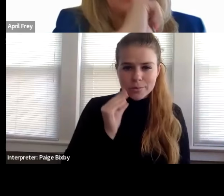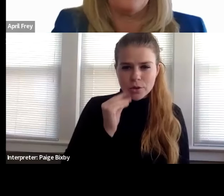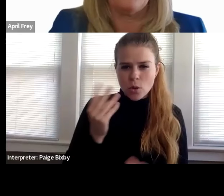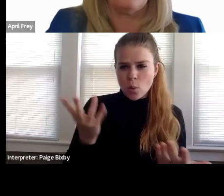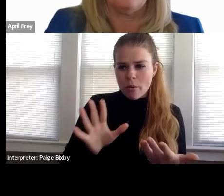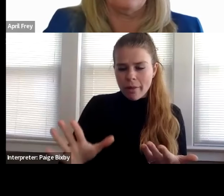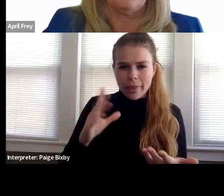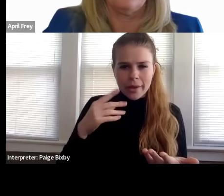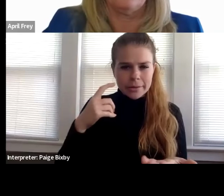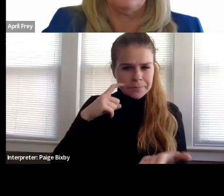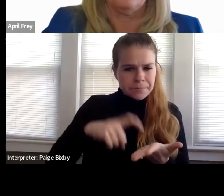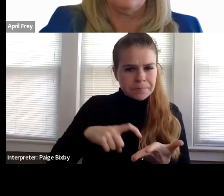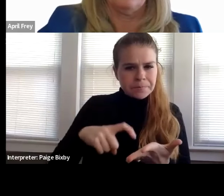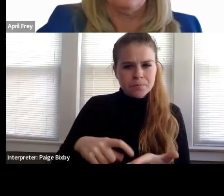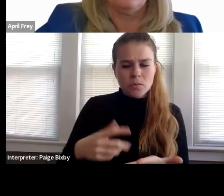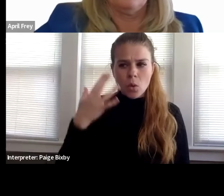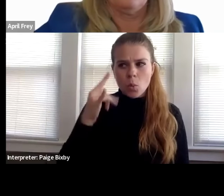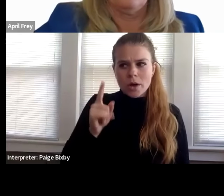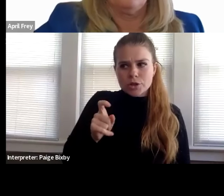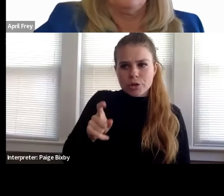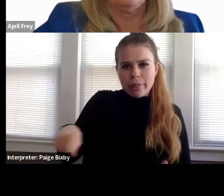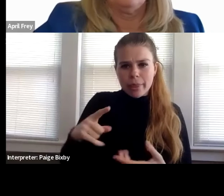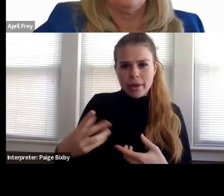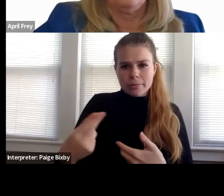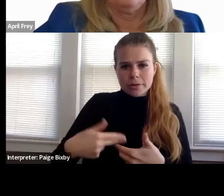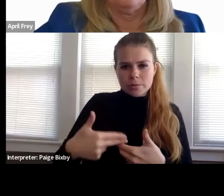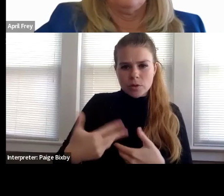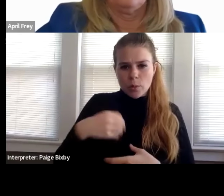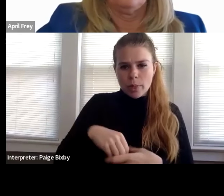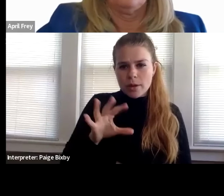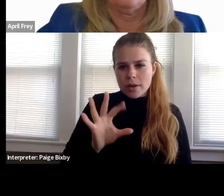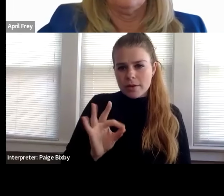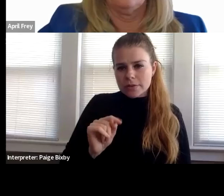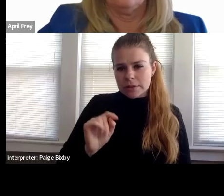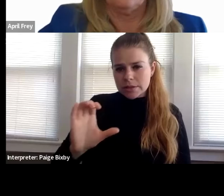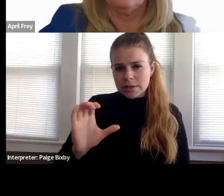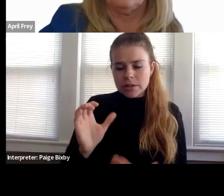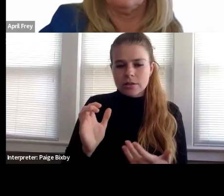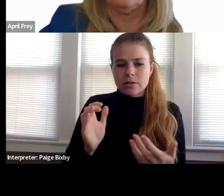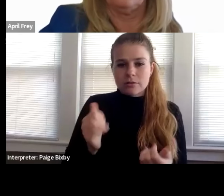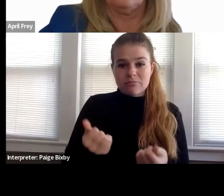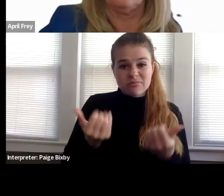Why should they participate in family treatment court as it's presented as a voluntary program?